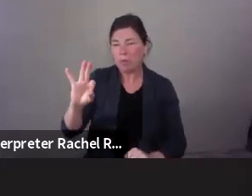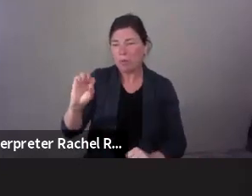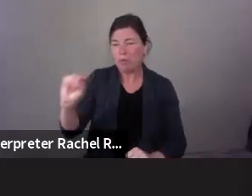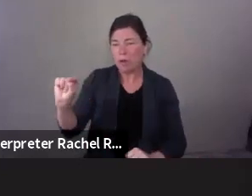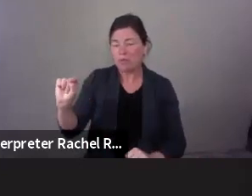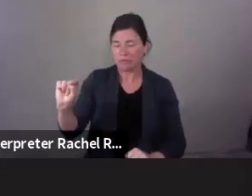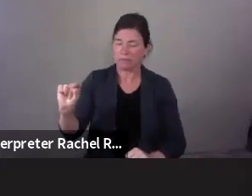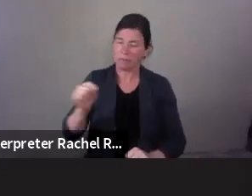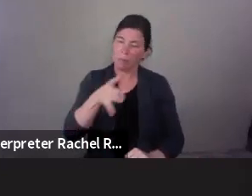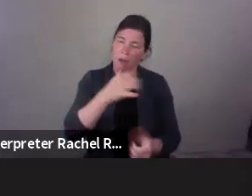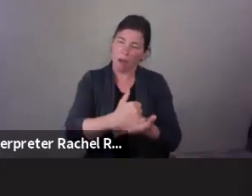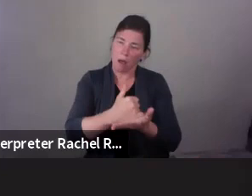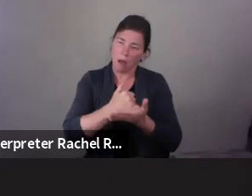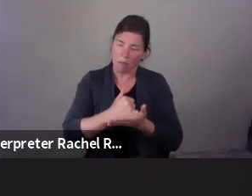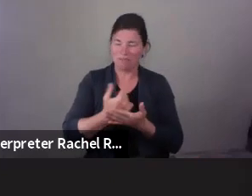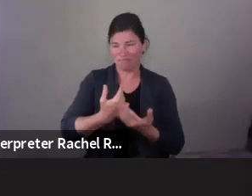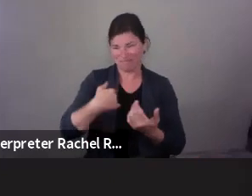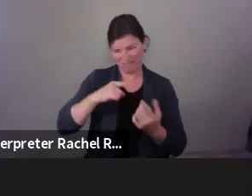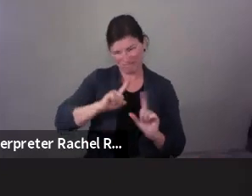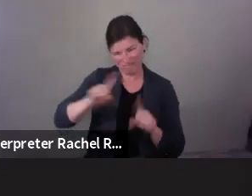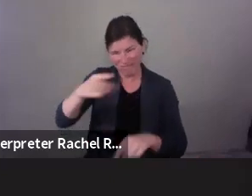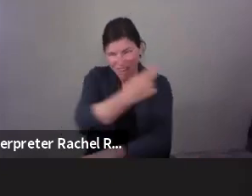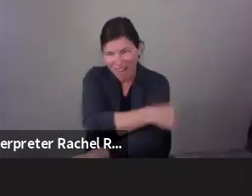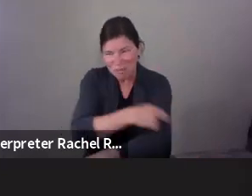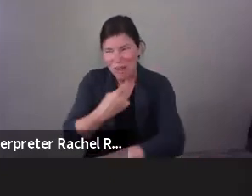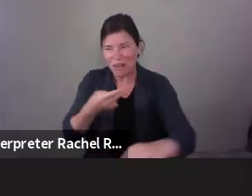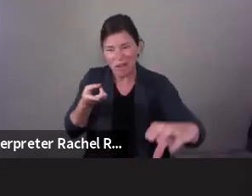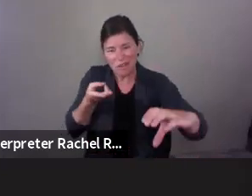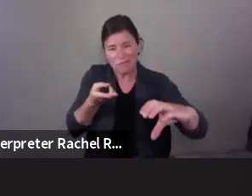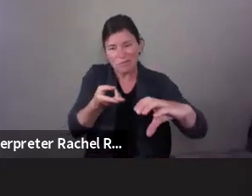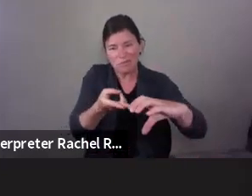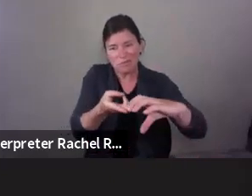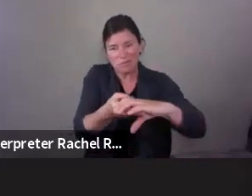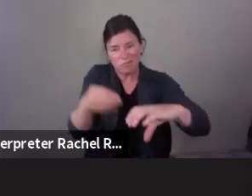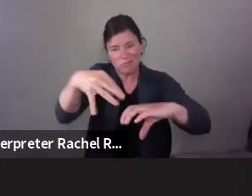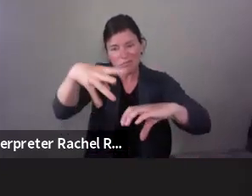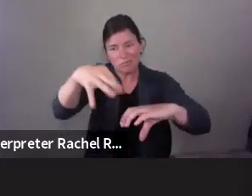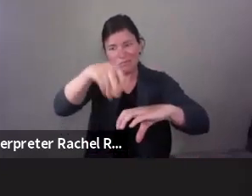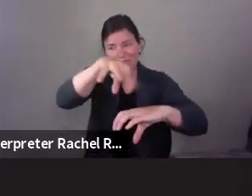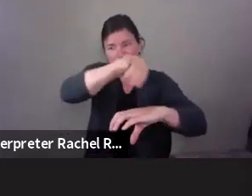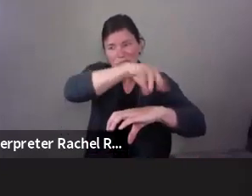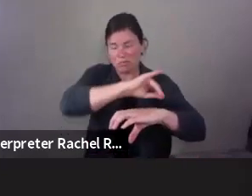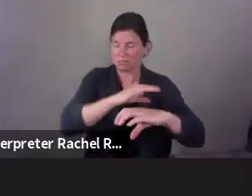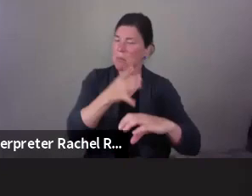incident and were also there to help me get through my fractured foot . My mom was with